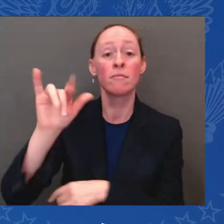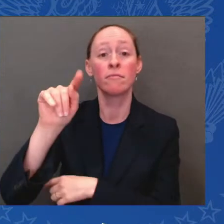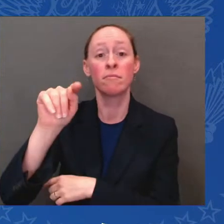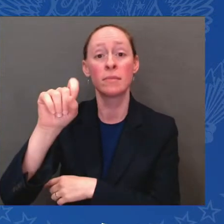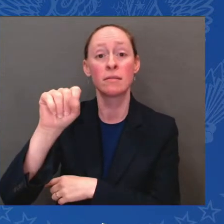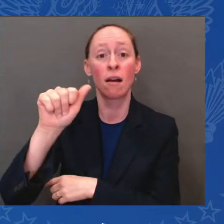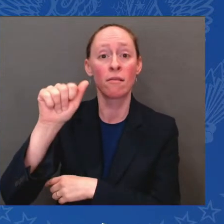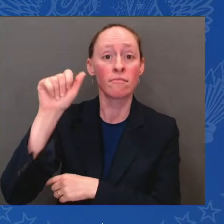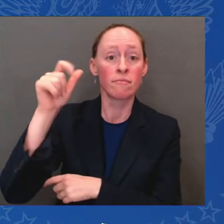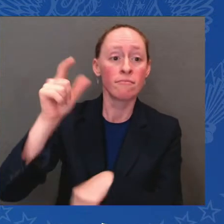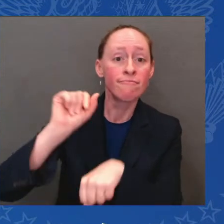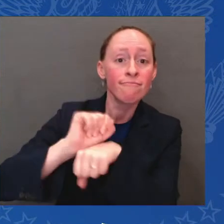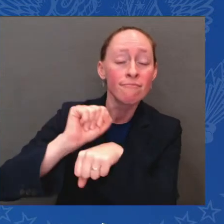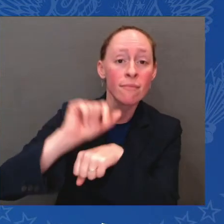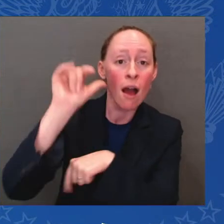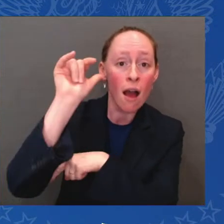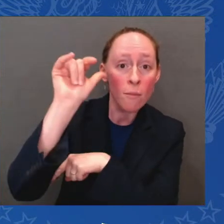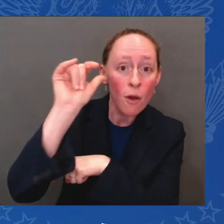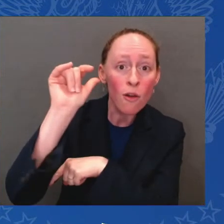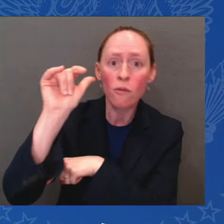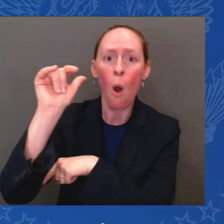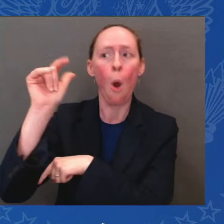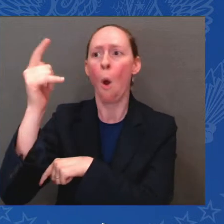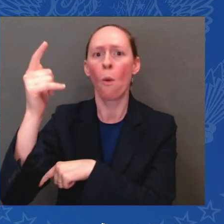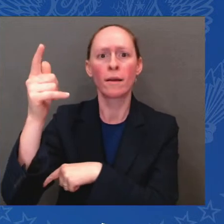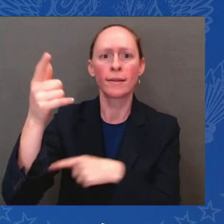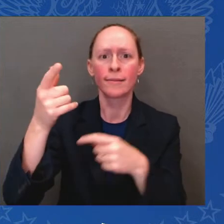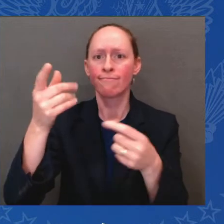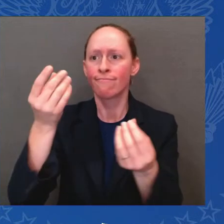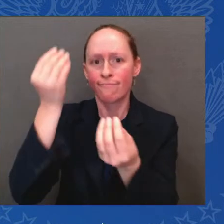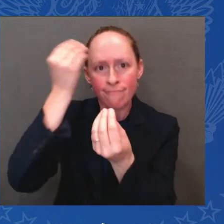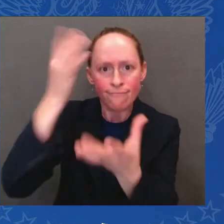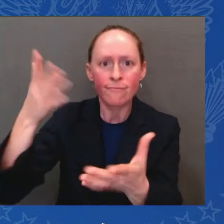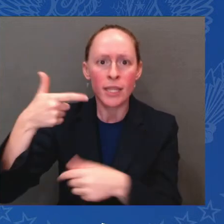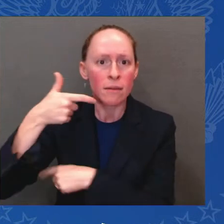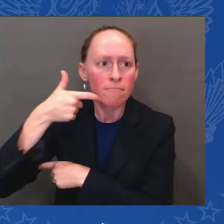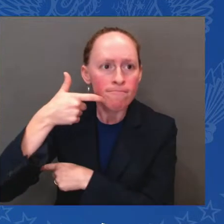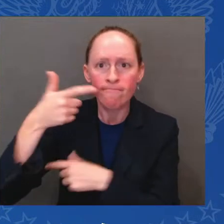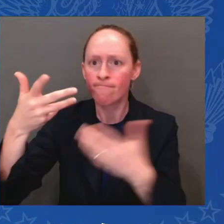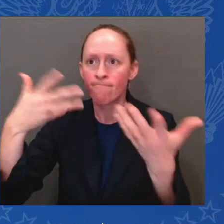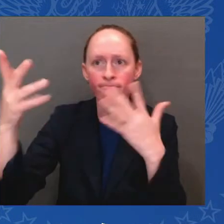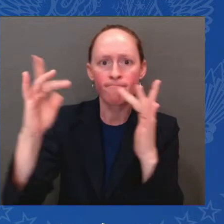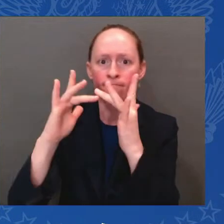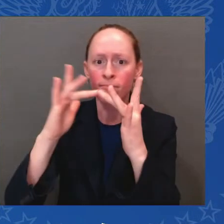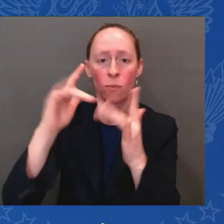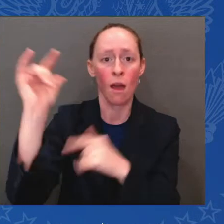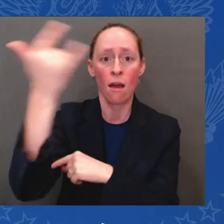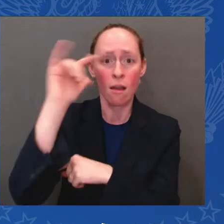preventing unnecessary delays at airports all across America. And millions of families will continue to have access